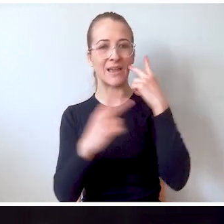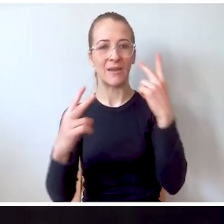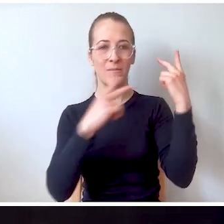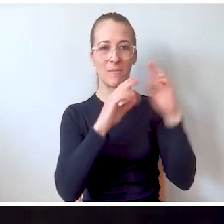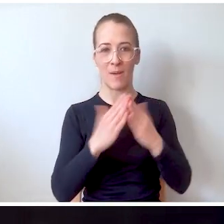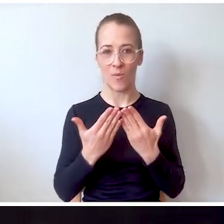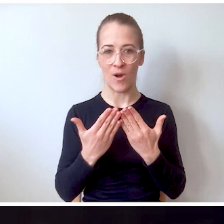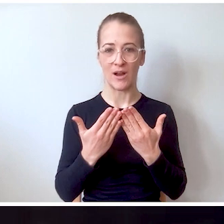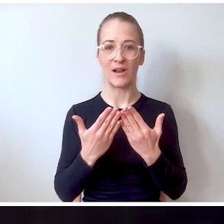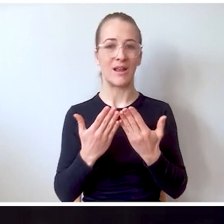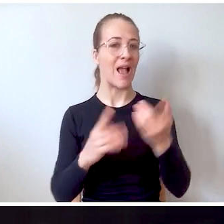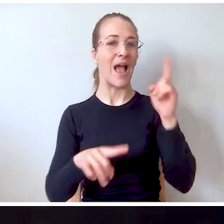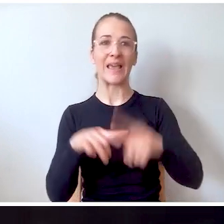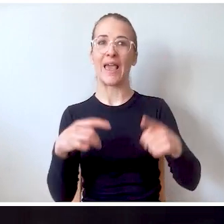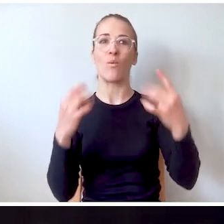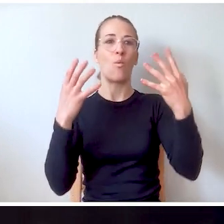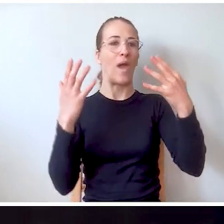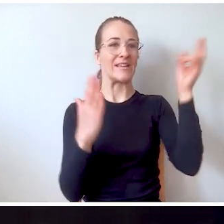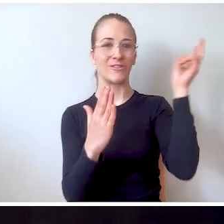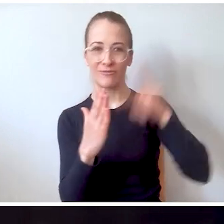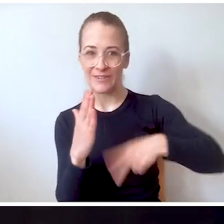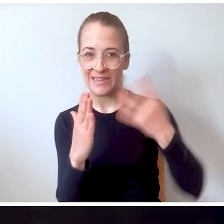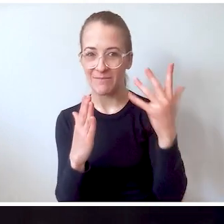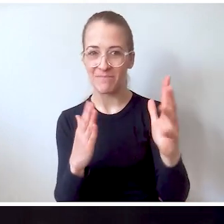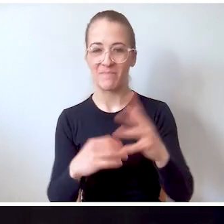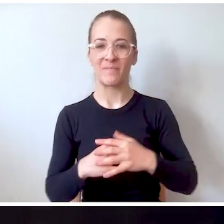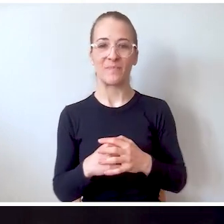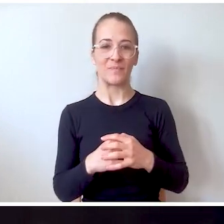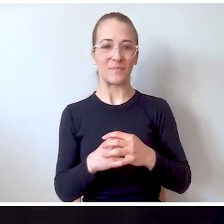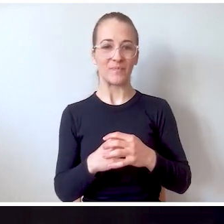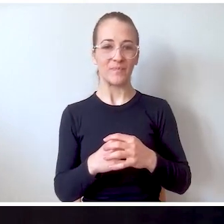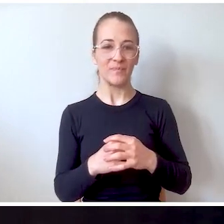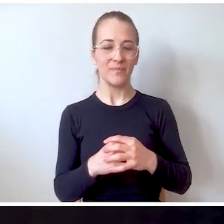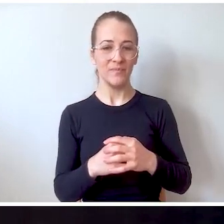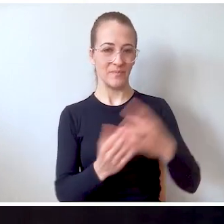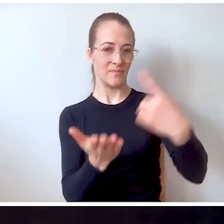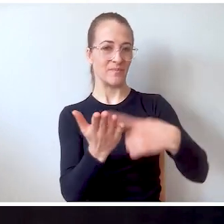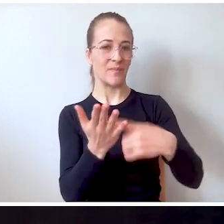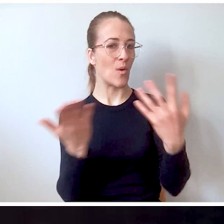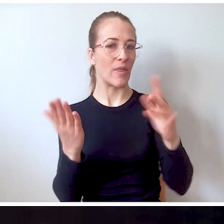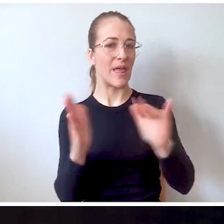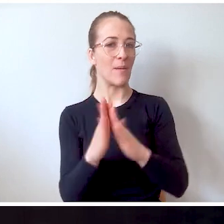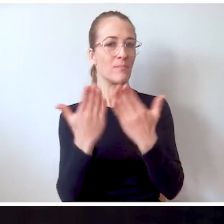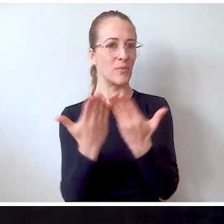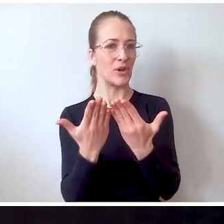I cannot wait to read all of it. And talk to us about what this book means to you.